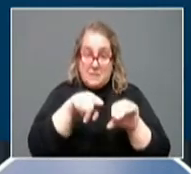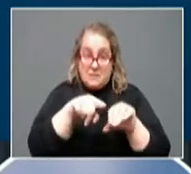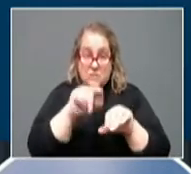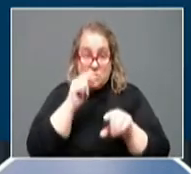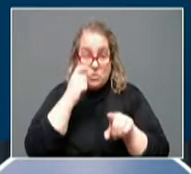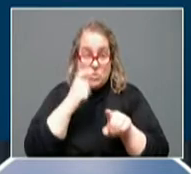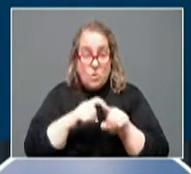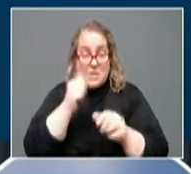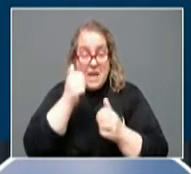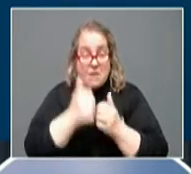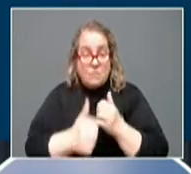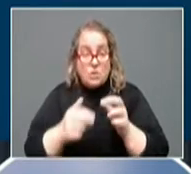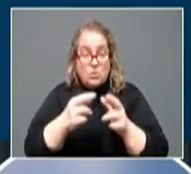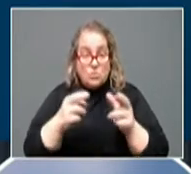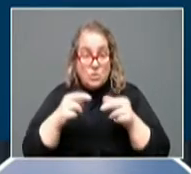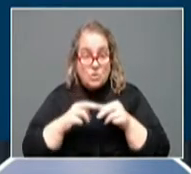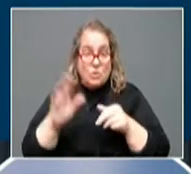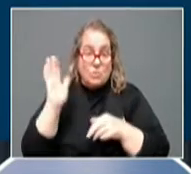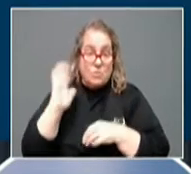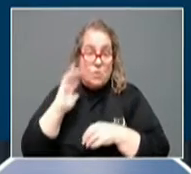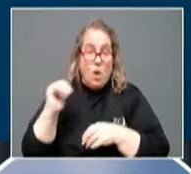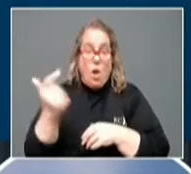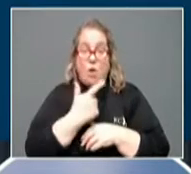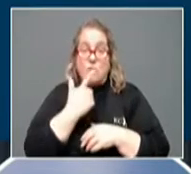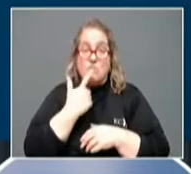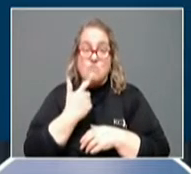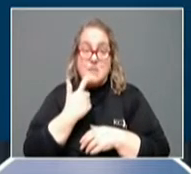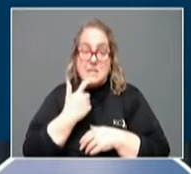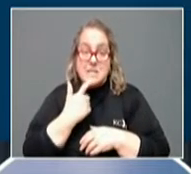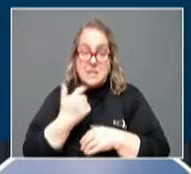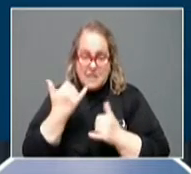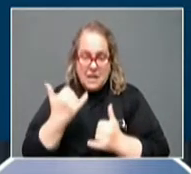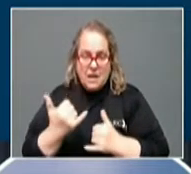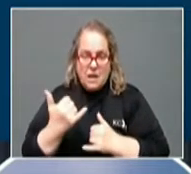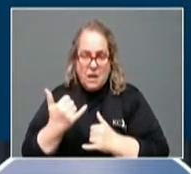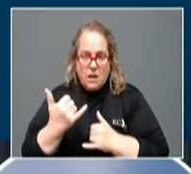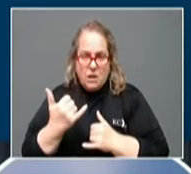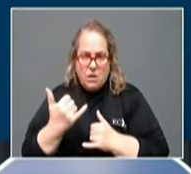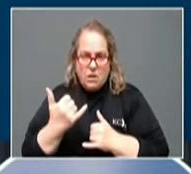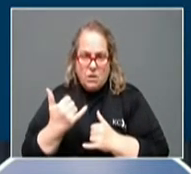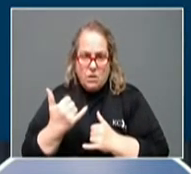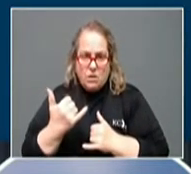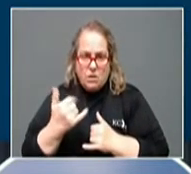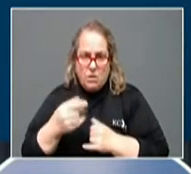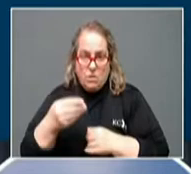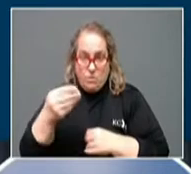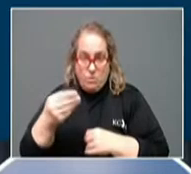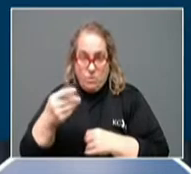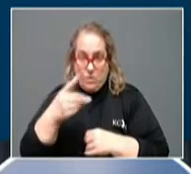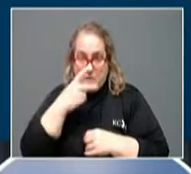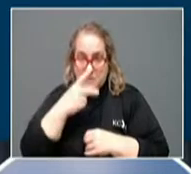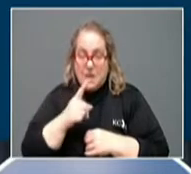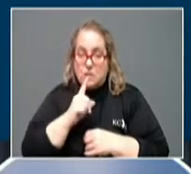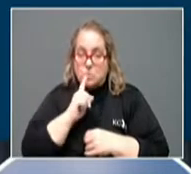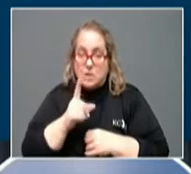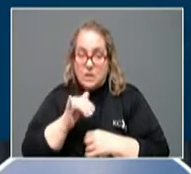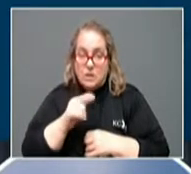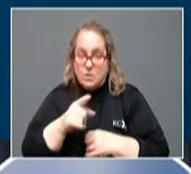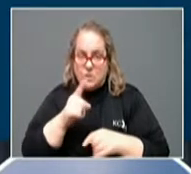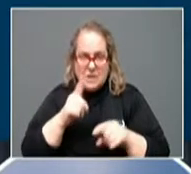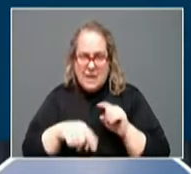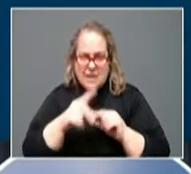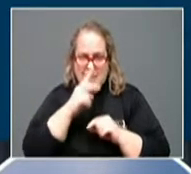previously read um on this one. Um actually you can't see the eight is a